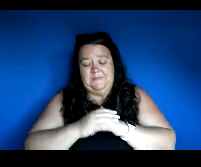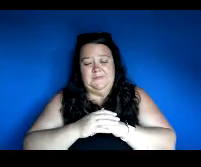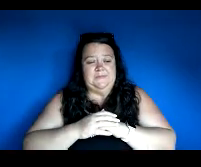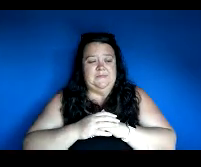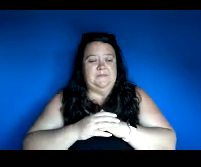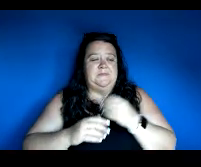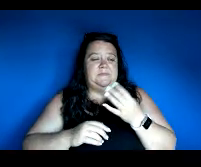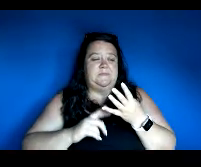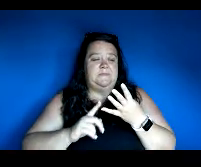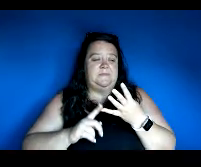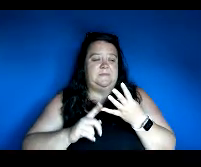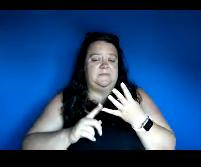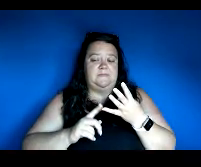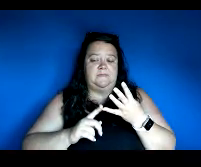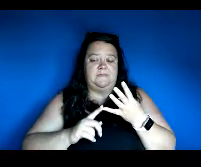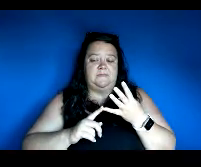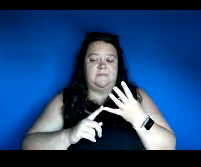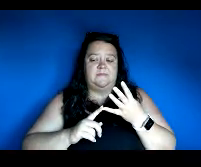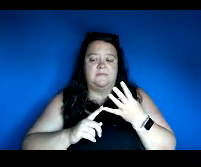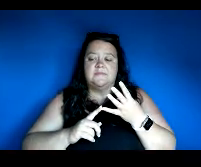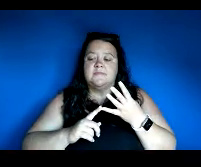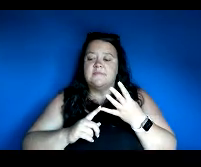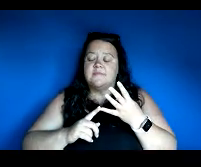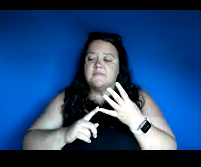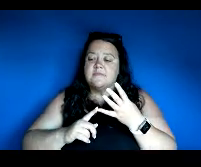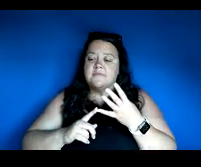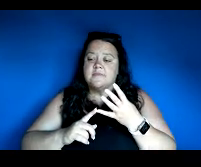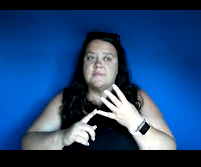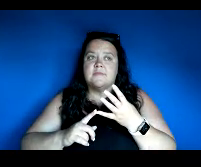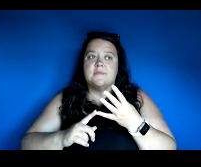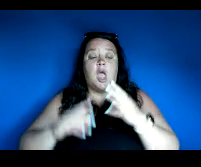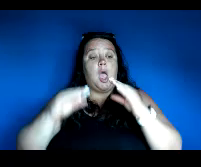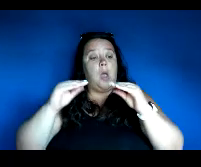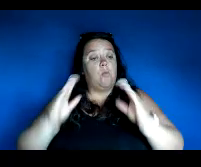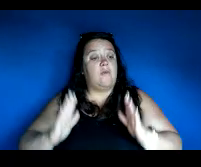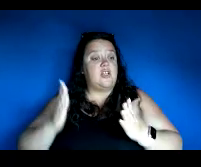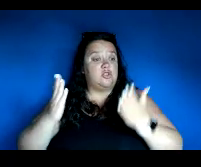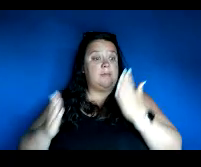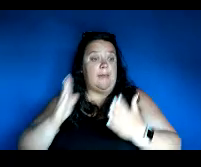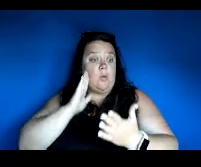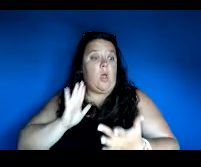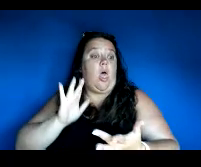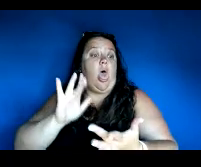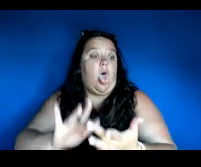And then, again, you know, professors may initiate contact, and then, again, they may not.